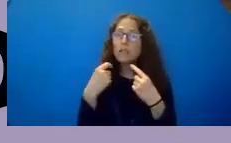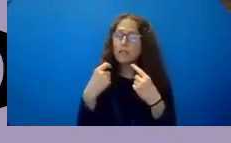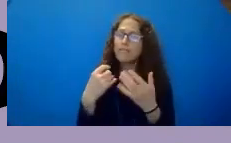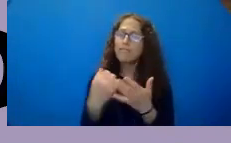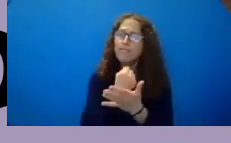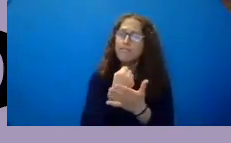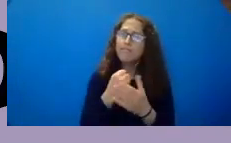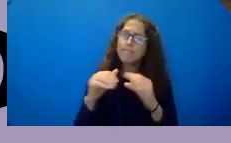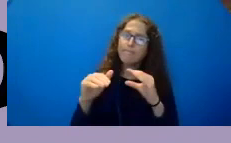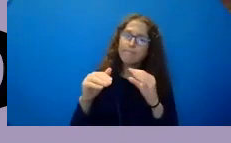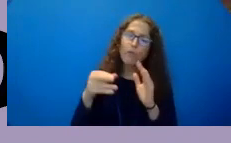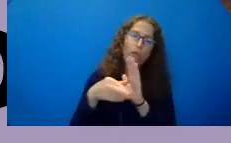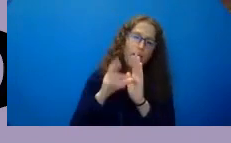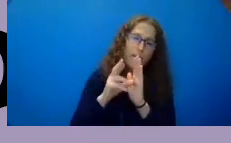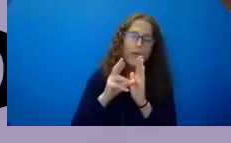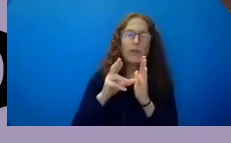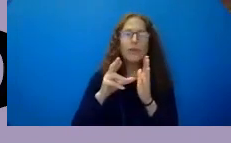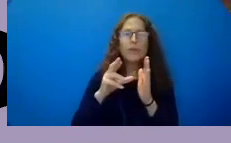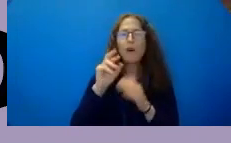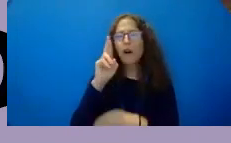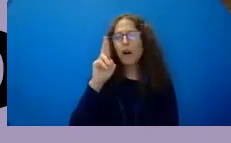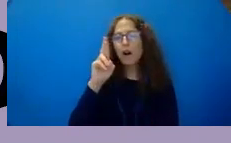THAT MY CONTACT INFORMATION IS ON THE SLIDE